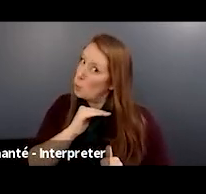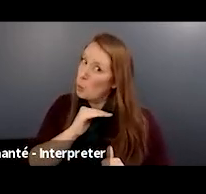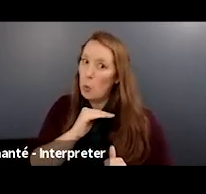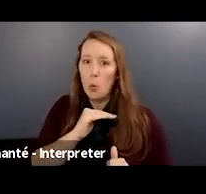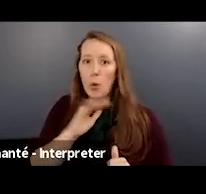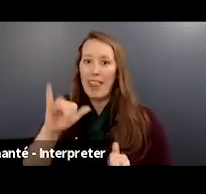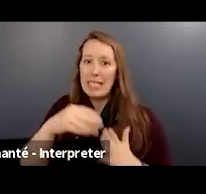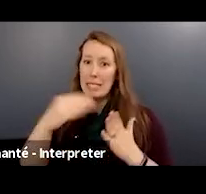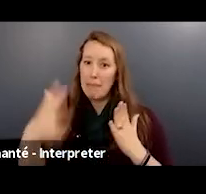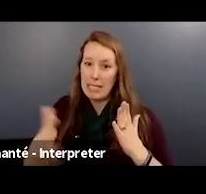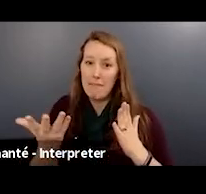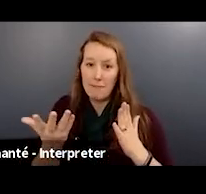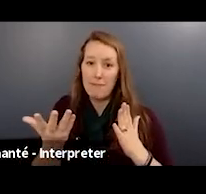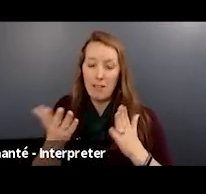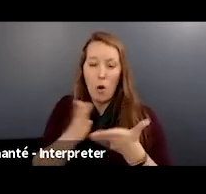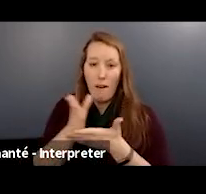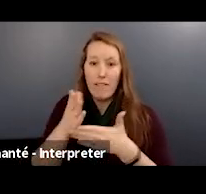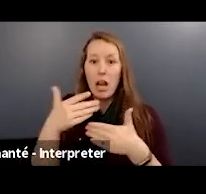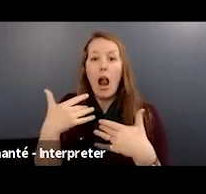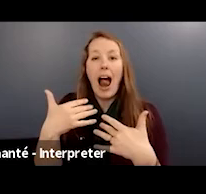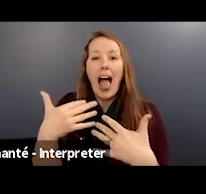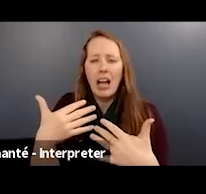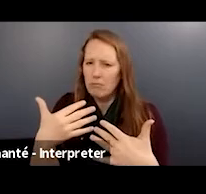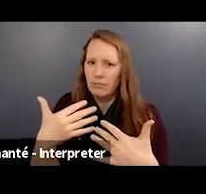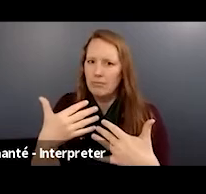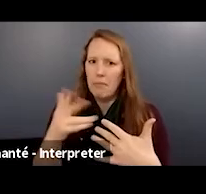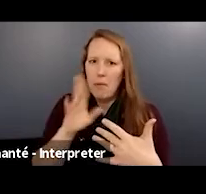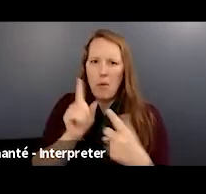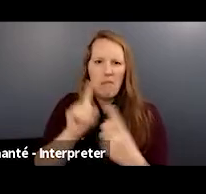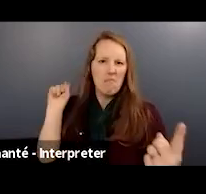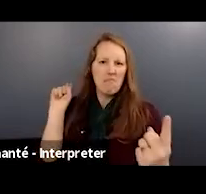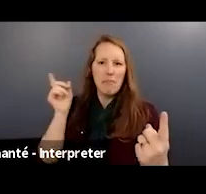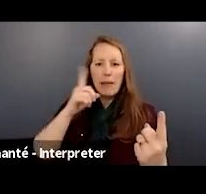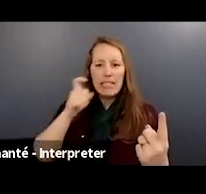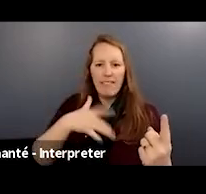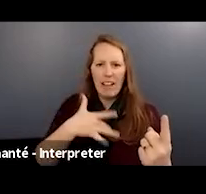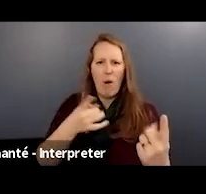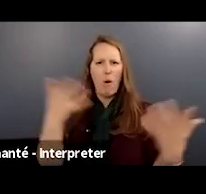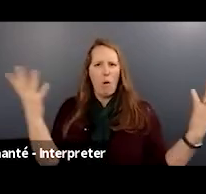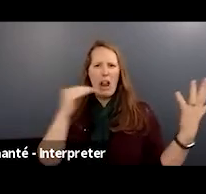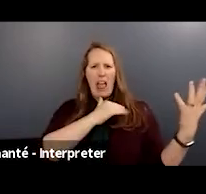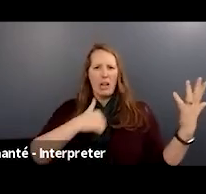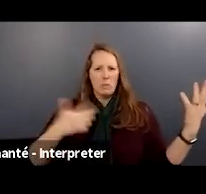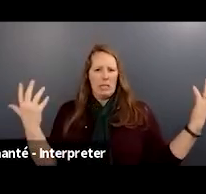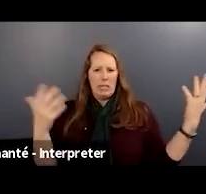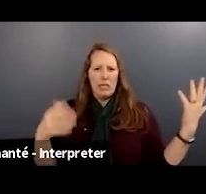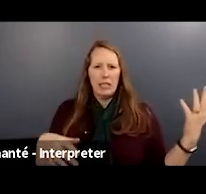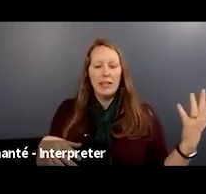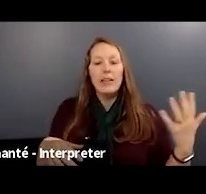they won't continue that relationship because they felt violated. But if you show them your true self, your authentic self,